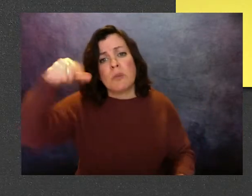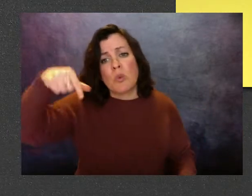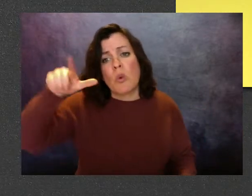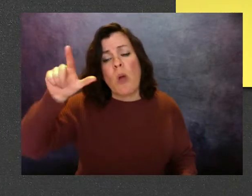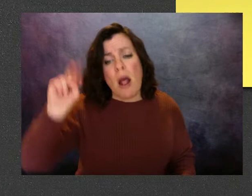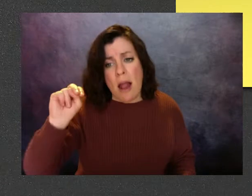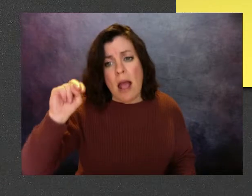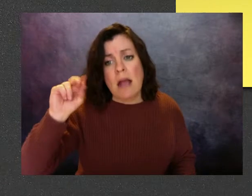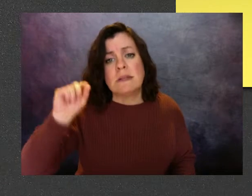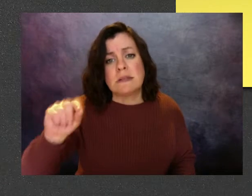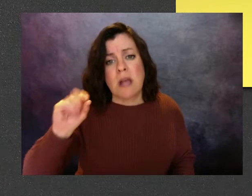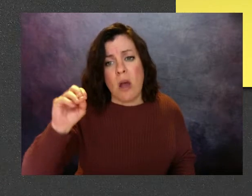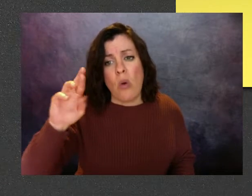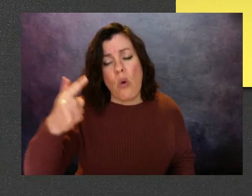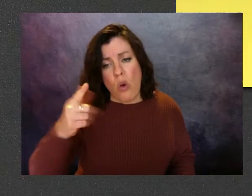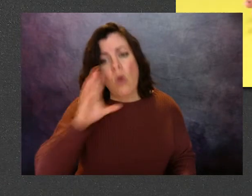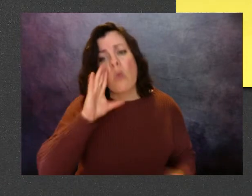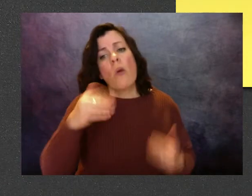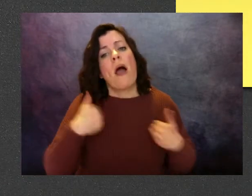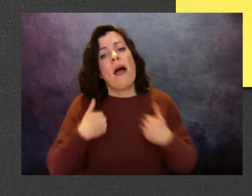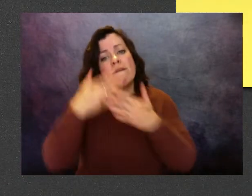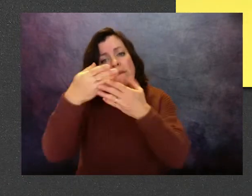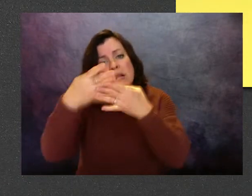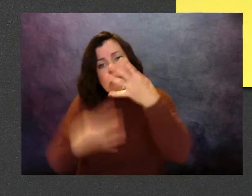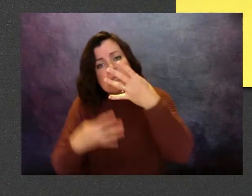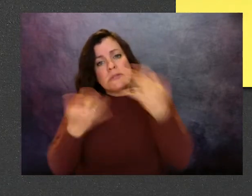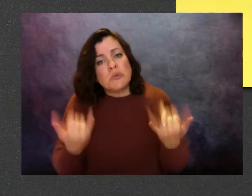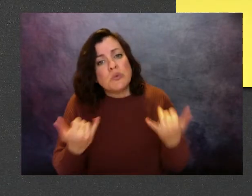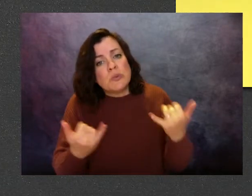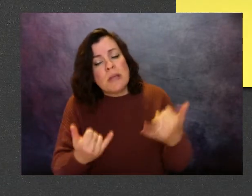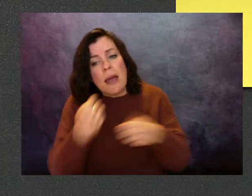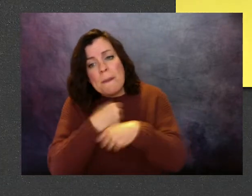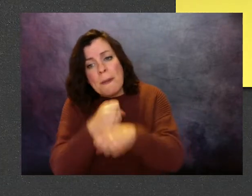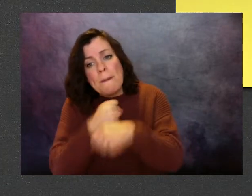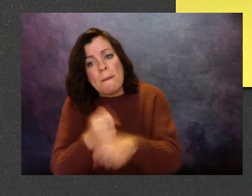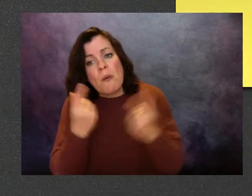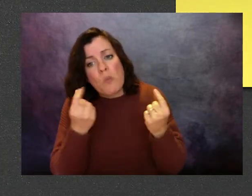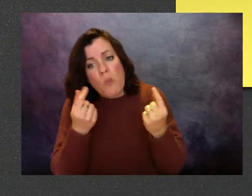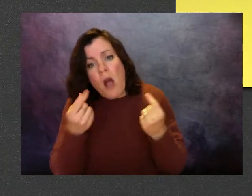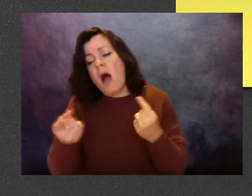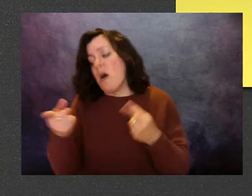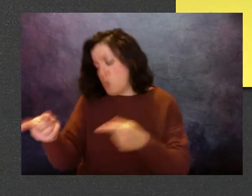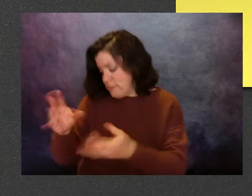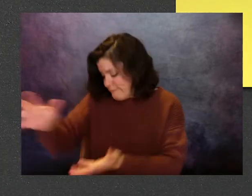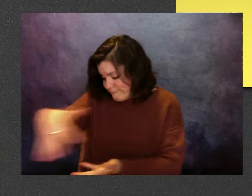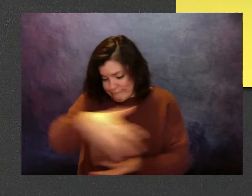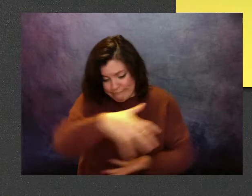they will find a list of all the materials that they'll need for this awesome craft. All right.